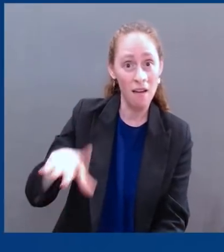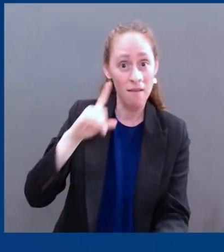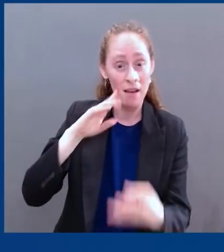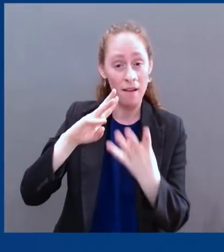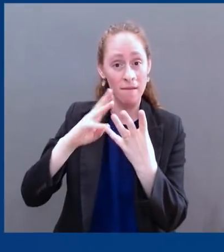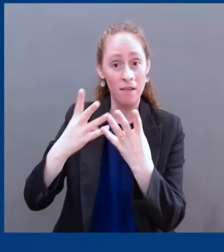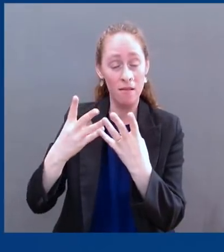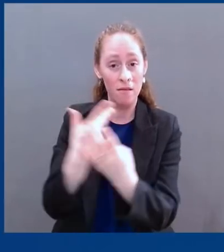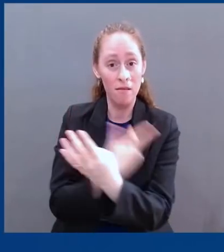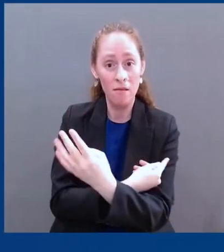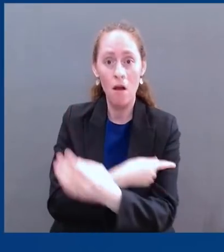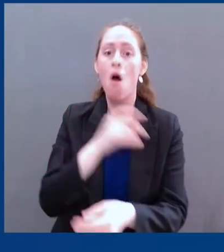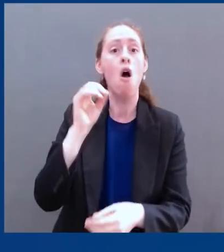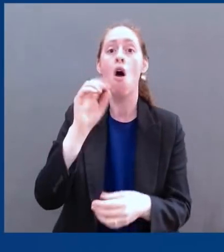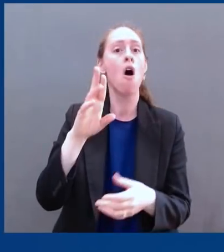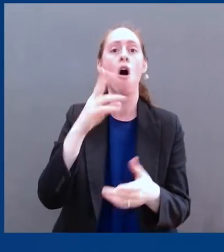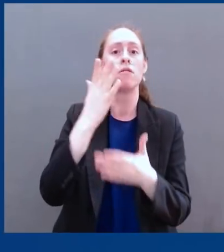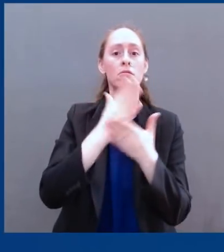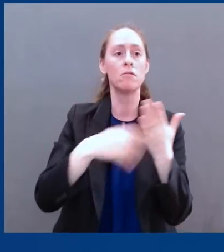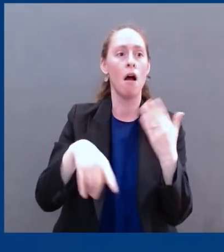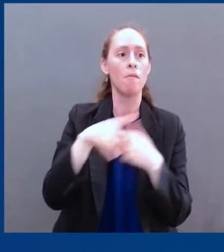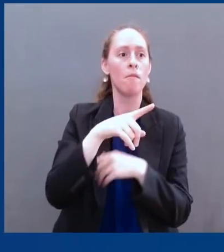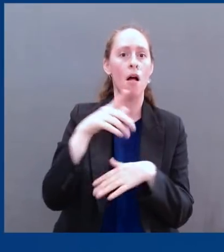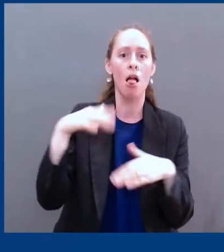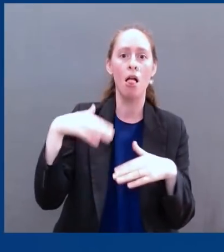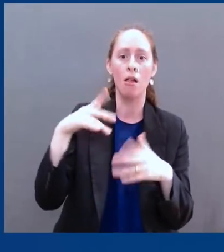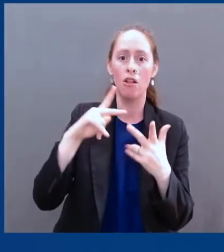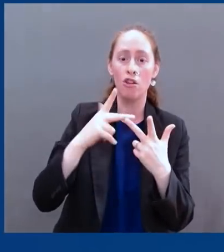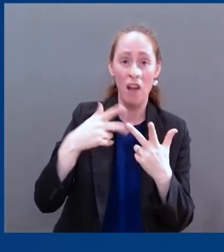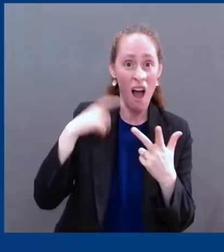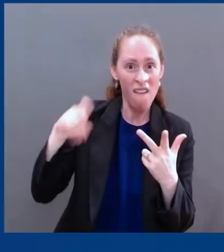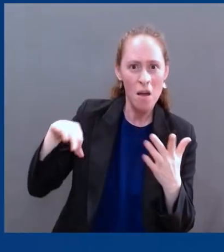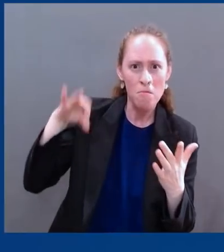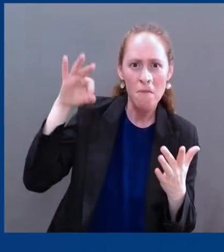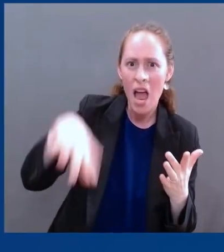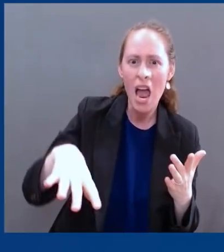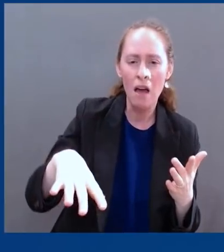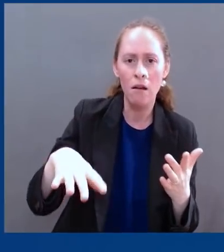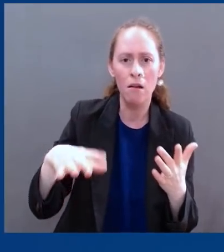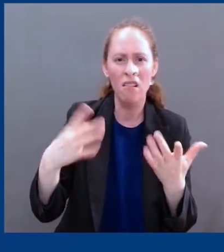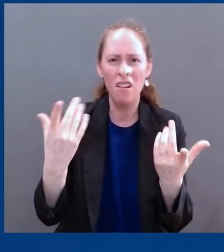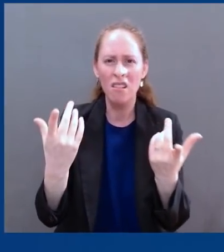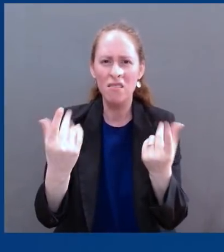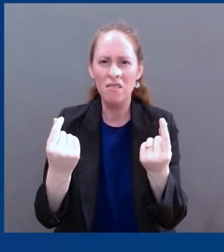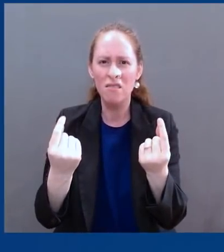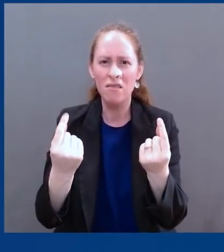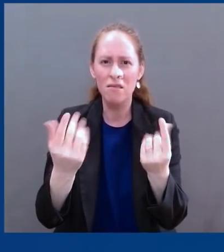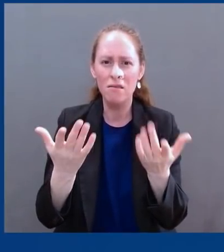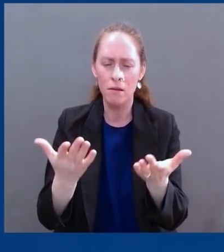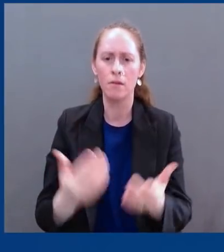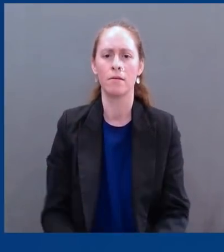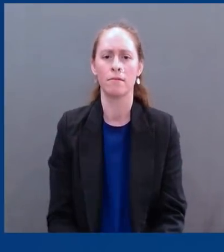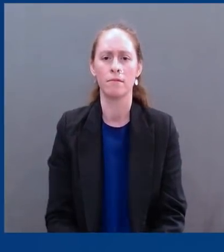that we do have sufficient current inventory of vaccines, both at states and pharmacies,